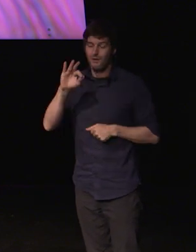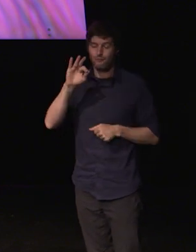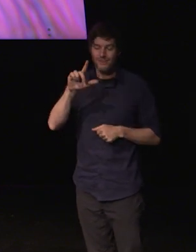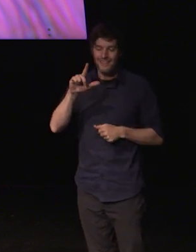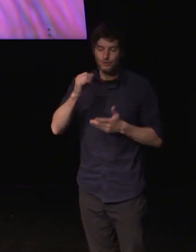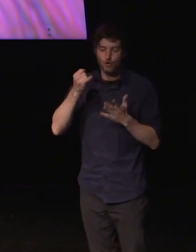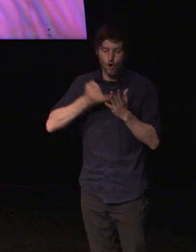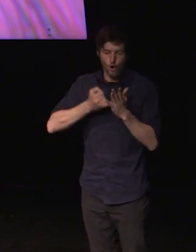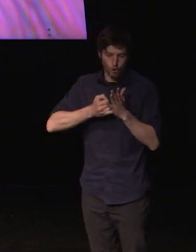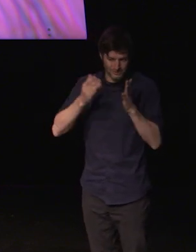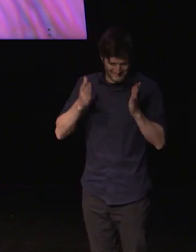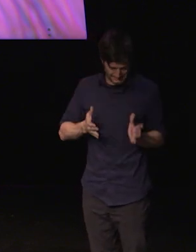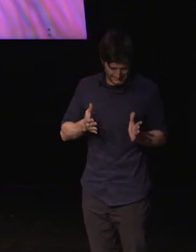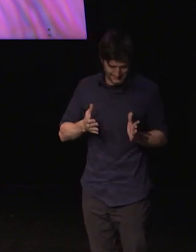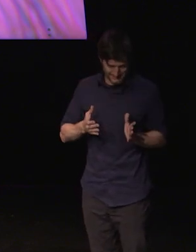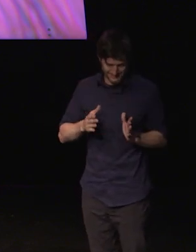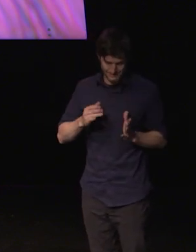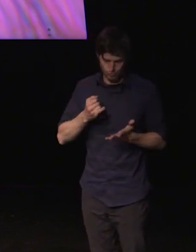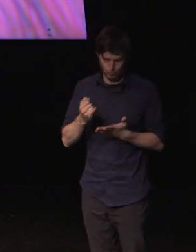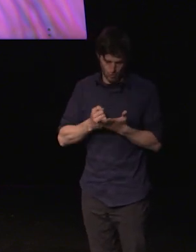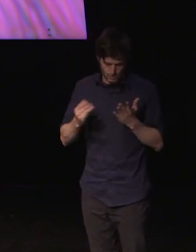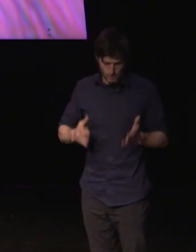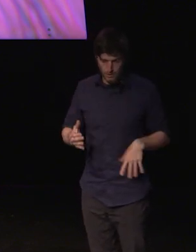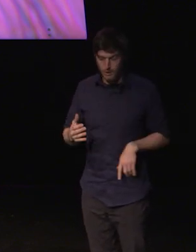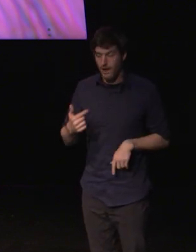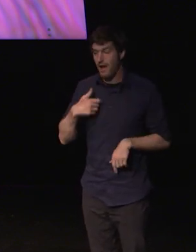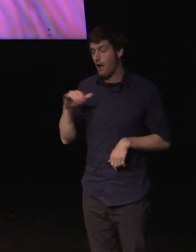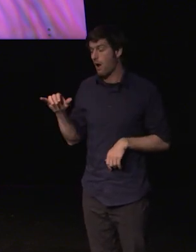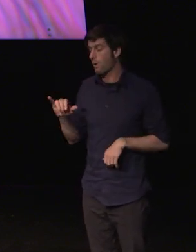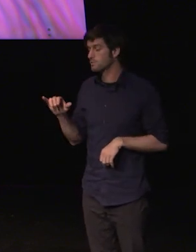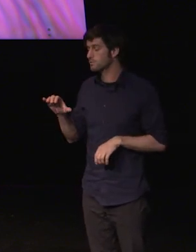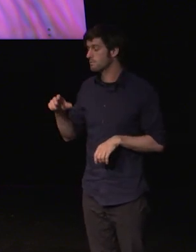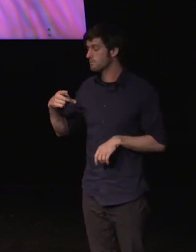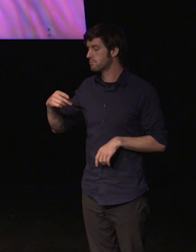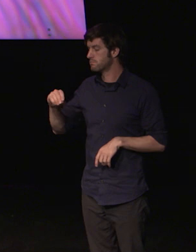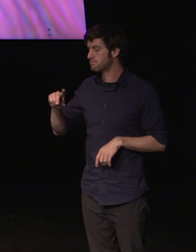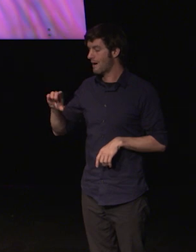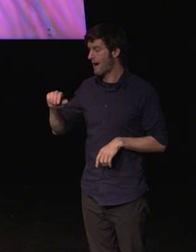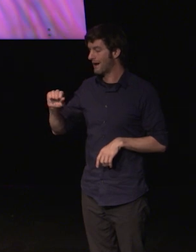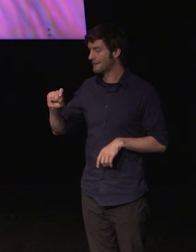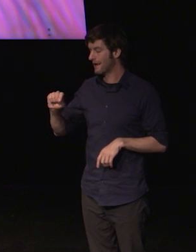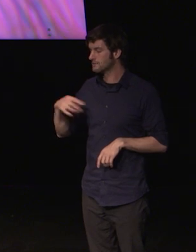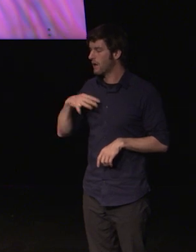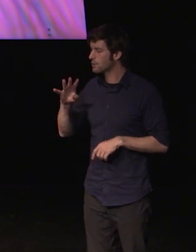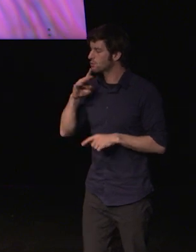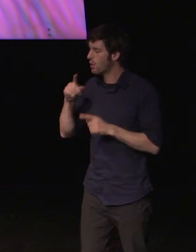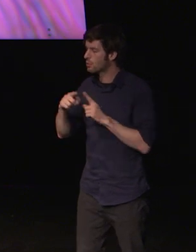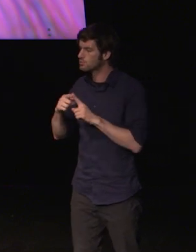And I do a podcast where I talk to game designers of Tabletop games about how and why they change games.